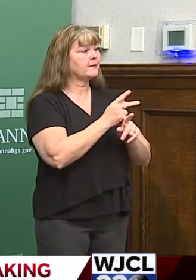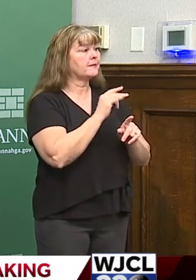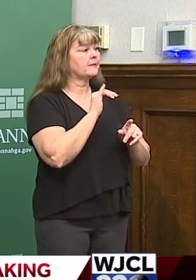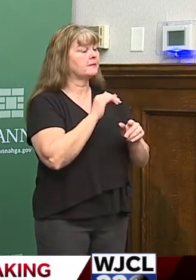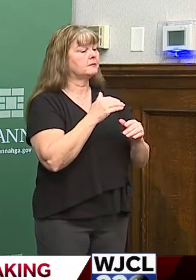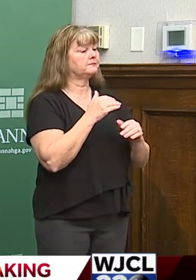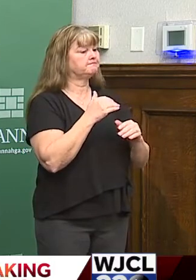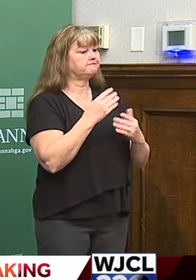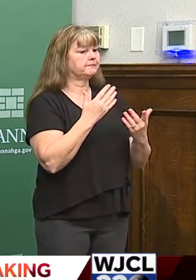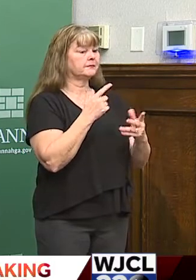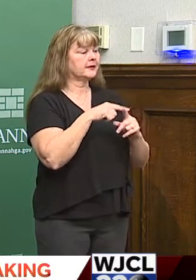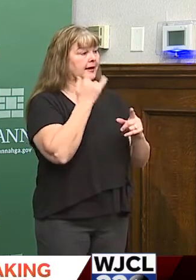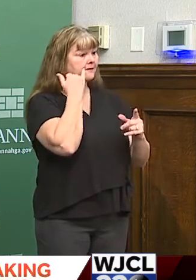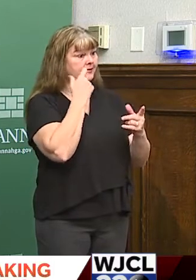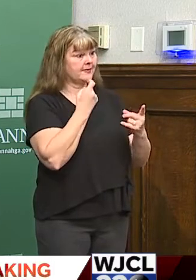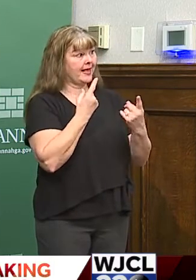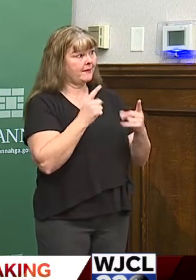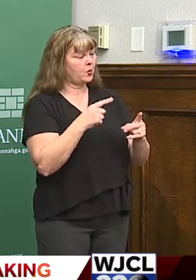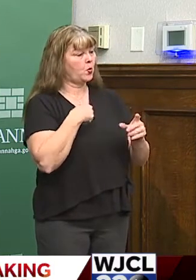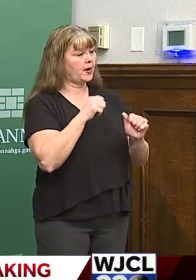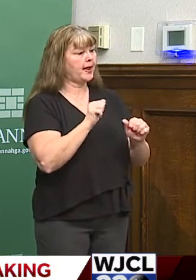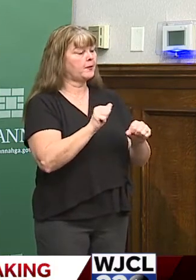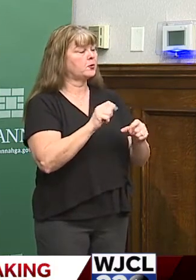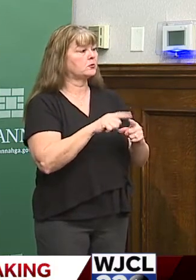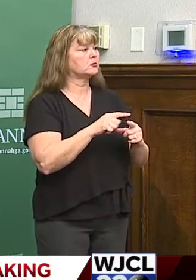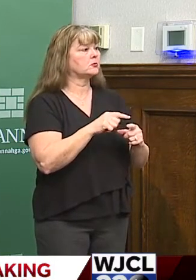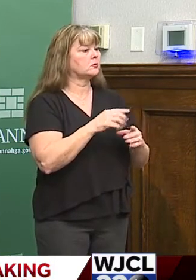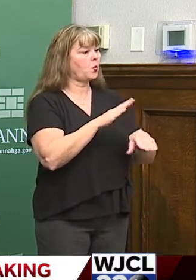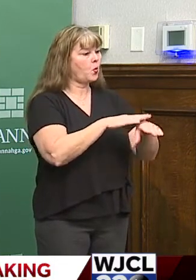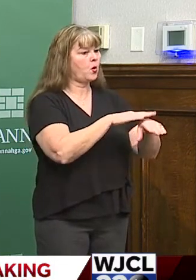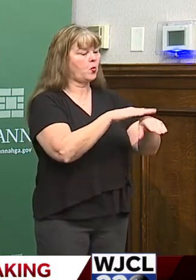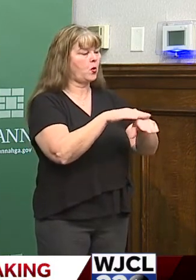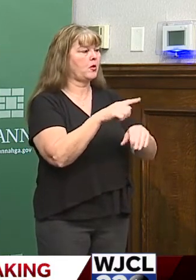WE'RE STILL ABOUT TWO WEEKS BEHIND NEW YORK WE ESTIMATE.